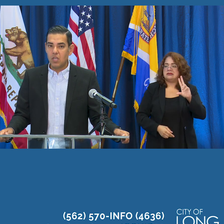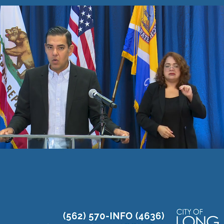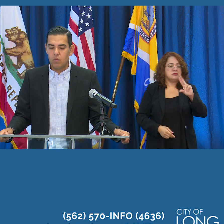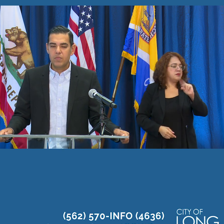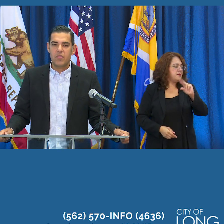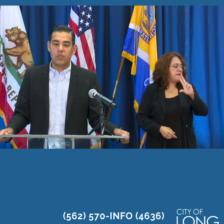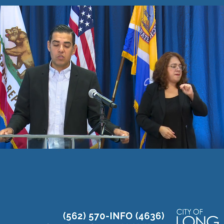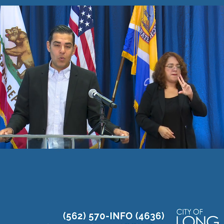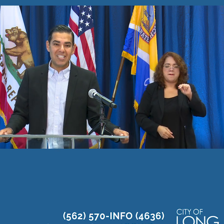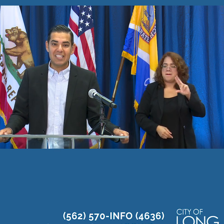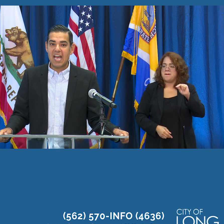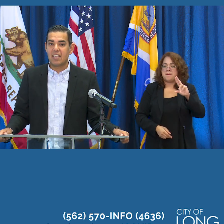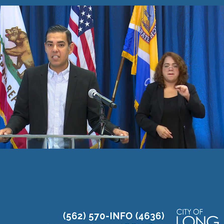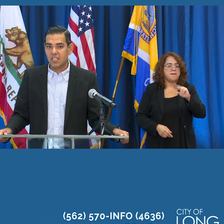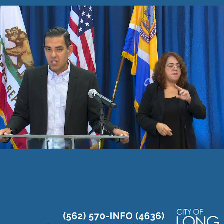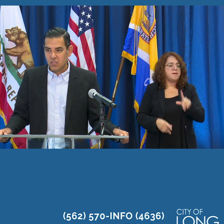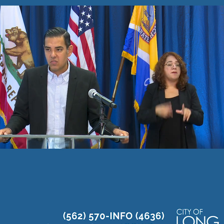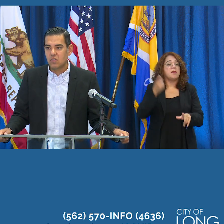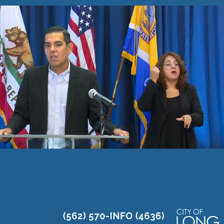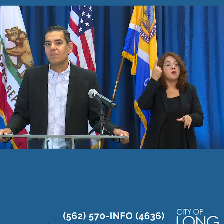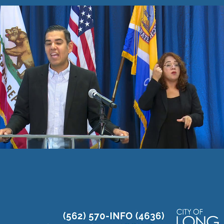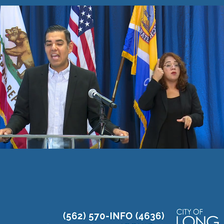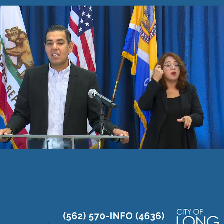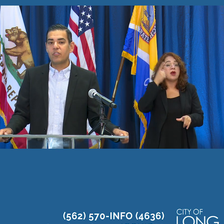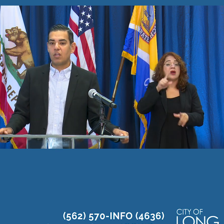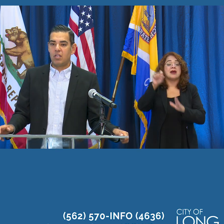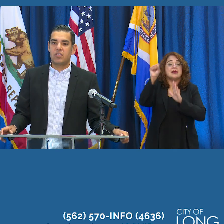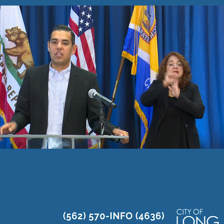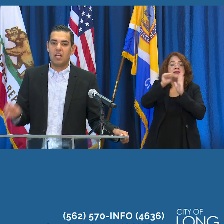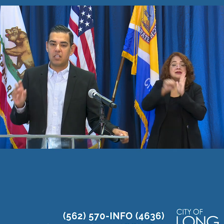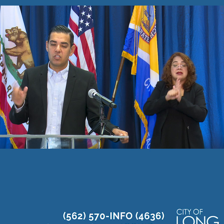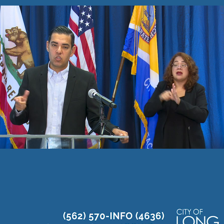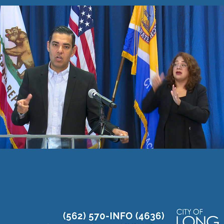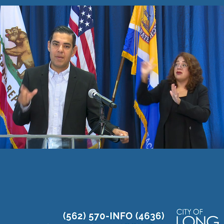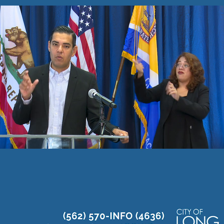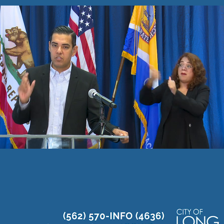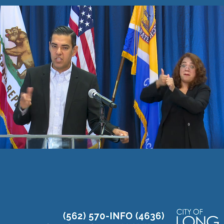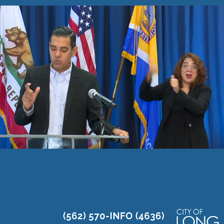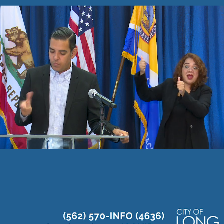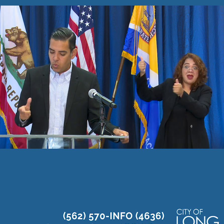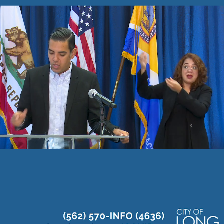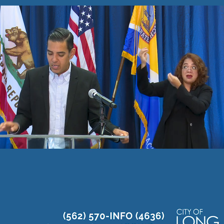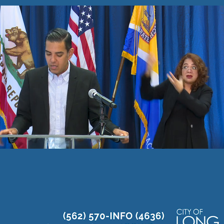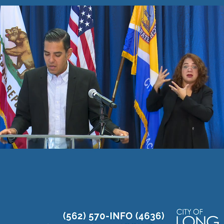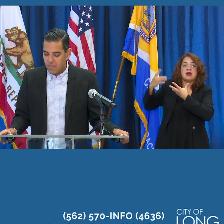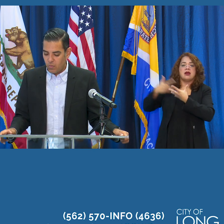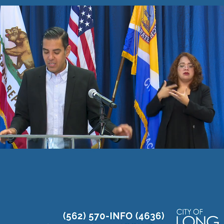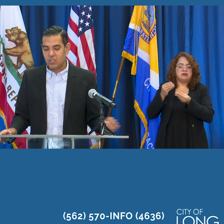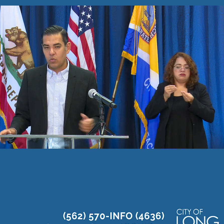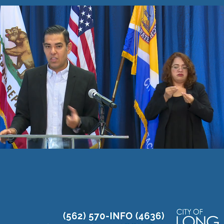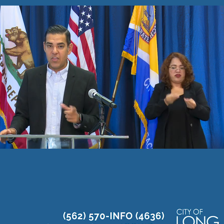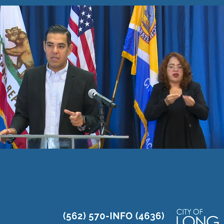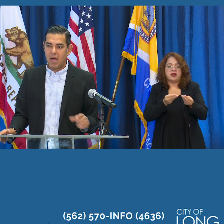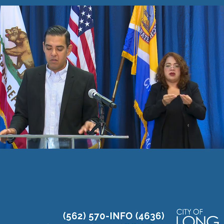know that there's always a lag in cases and that there is a concern about the state's reporting that we need to really think about and